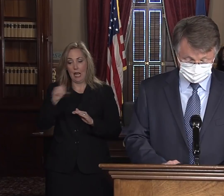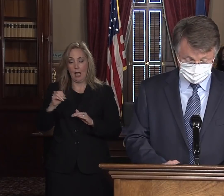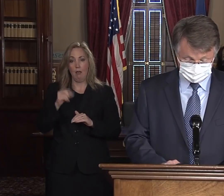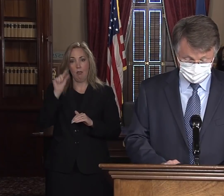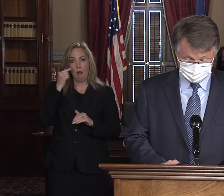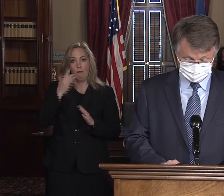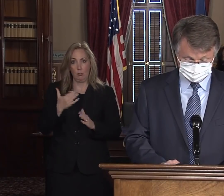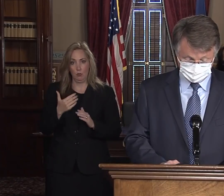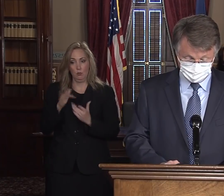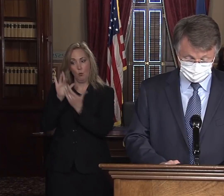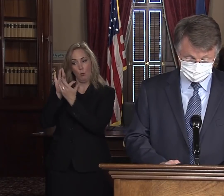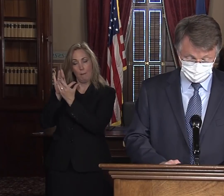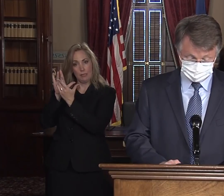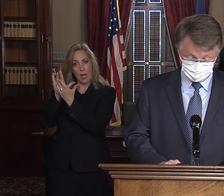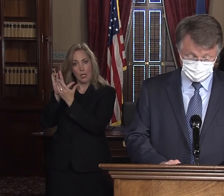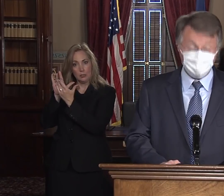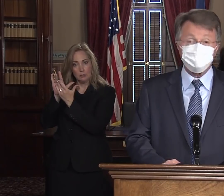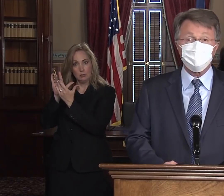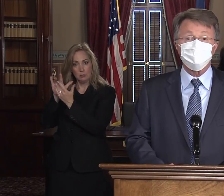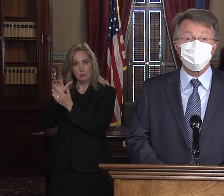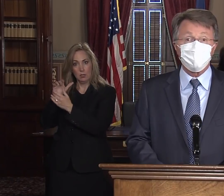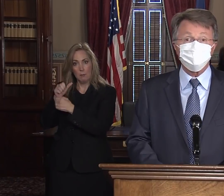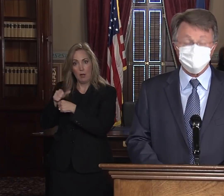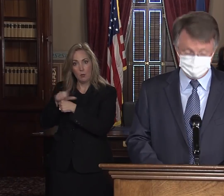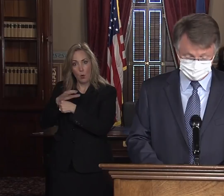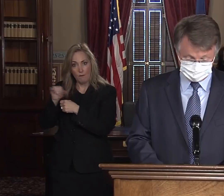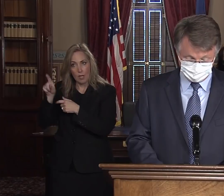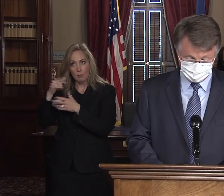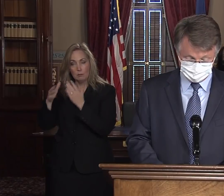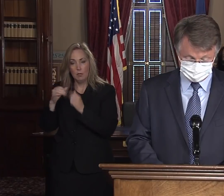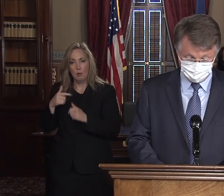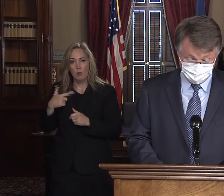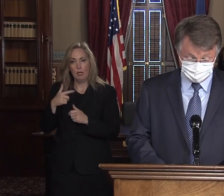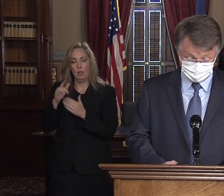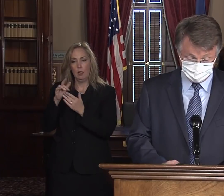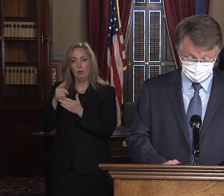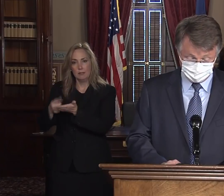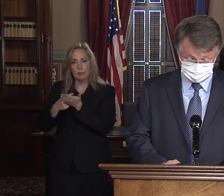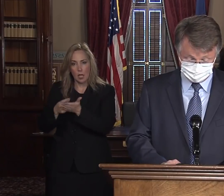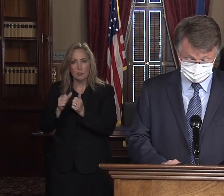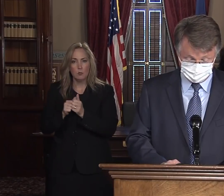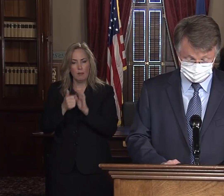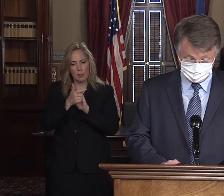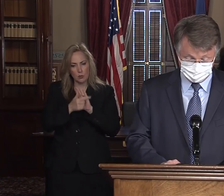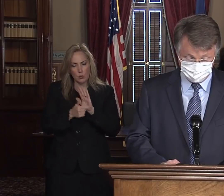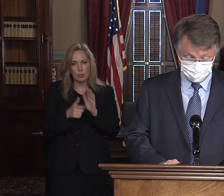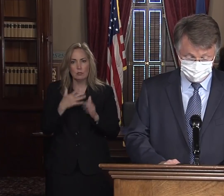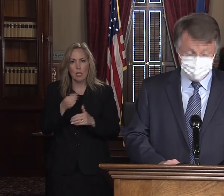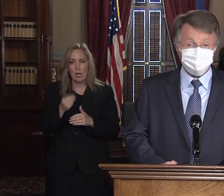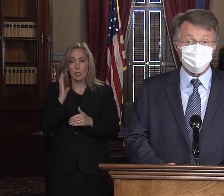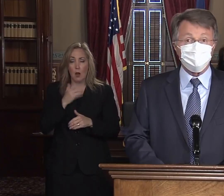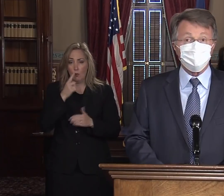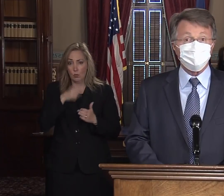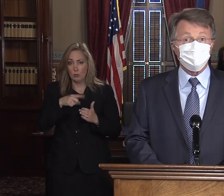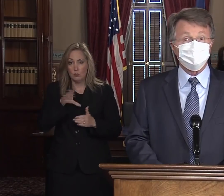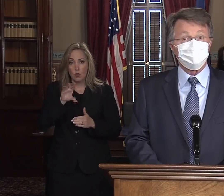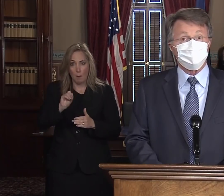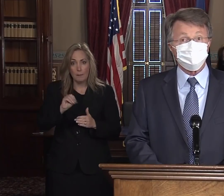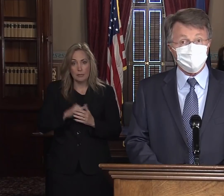SCRIPTURES, BUT FROM THE GUIDELINES OF THE CDC AND GOVERNOR'S CORONAVIRUS WEBSITE.